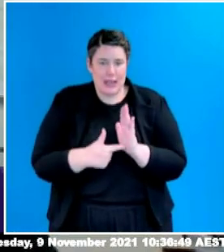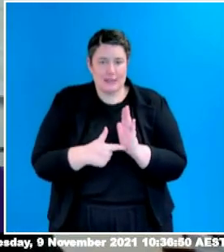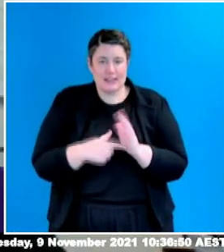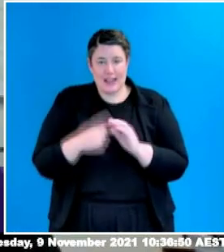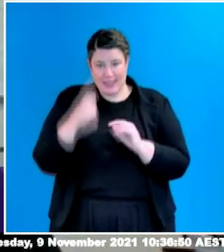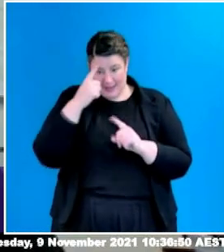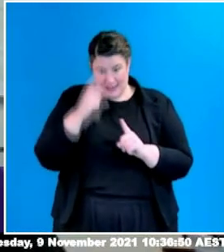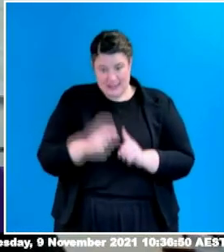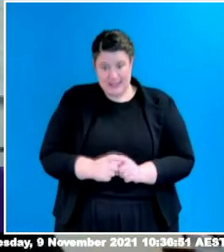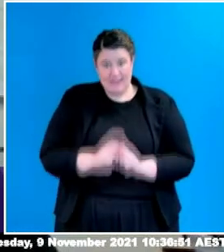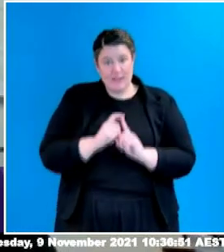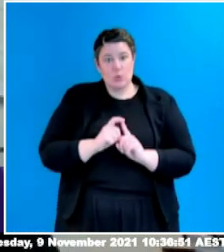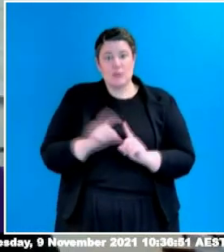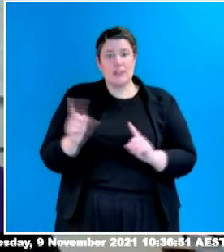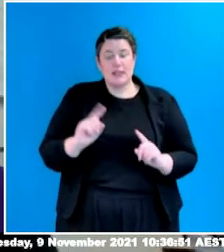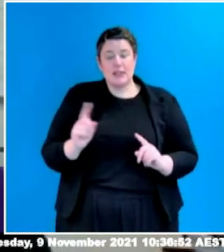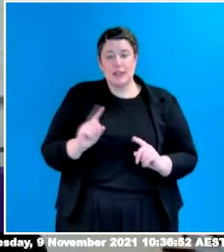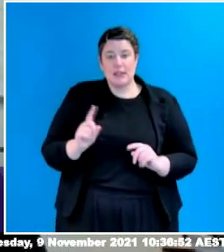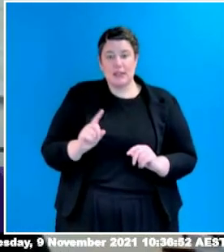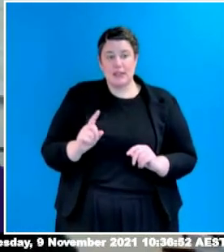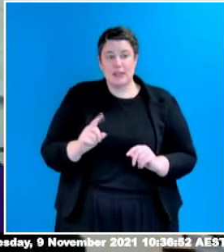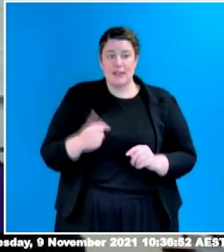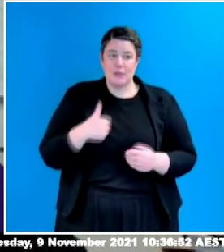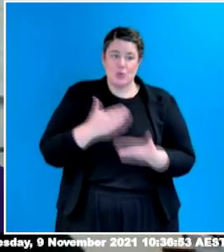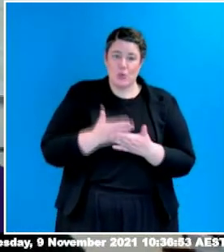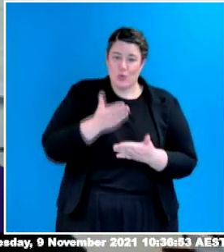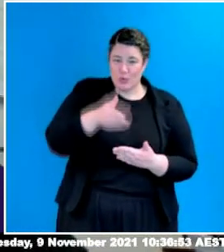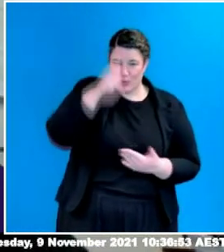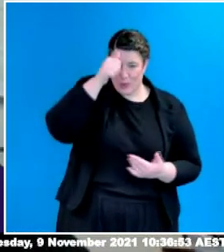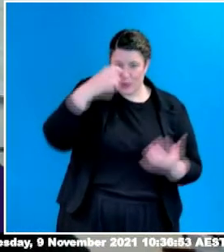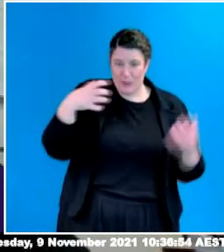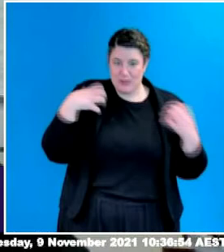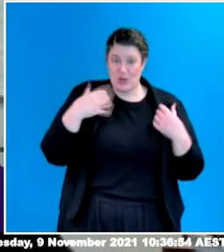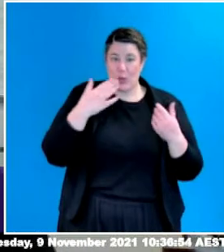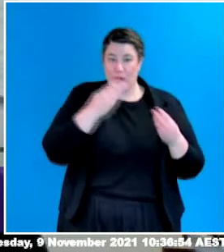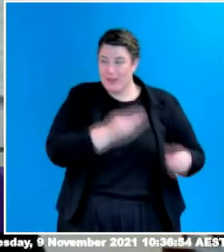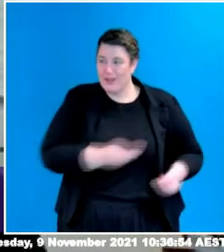The difficulty comes, as you know Commissioner, when it gets to court.